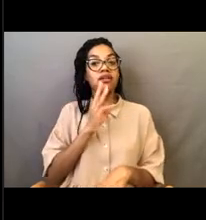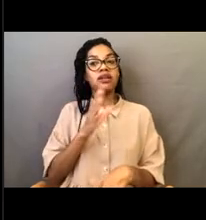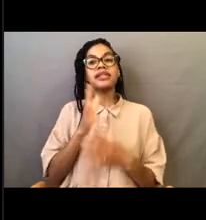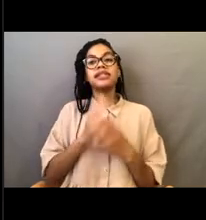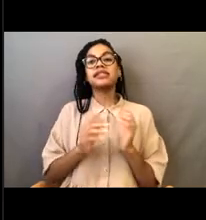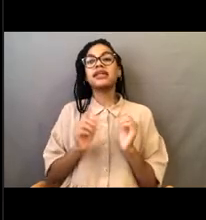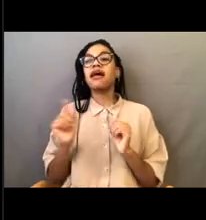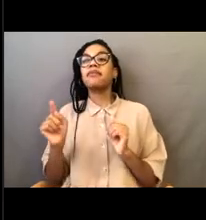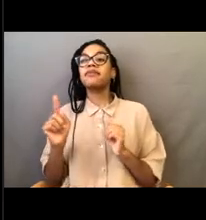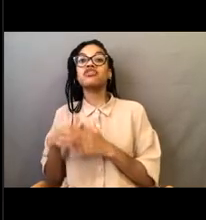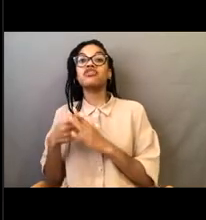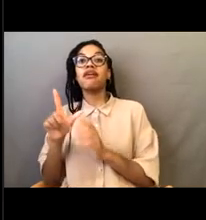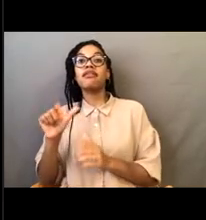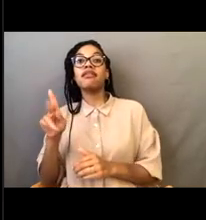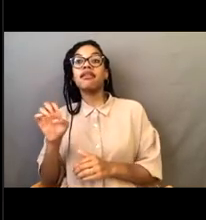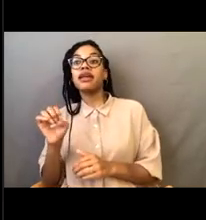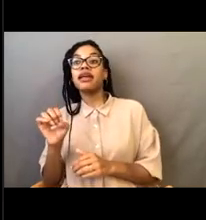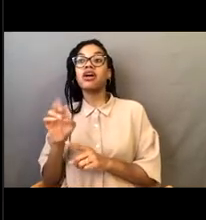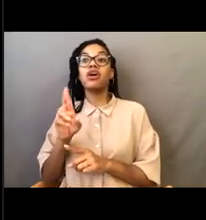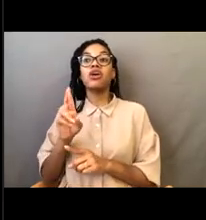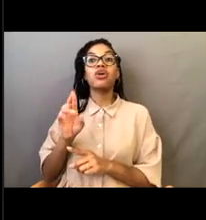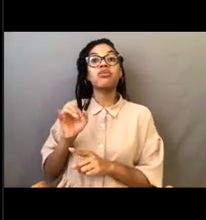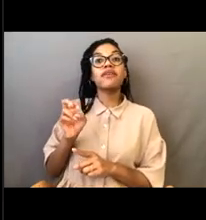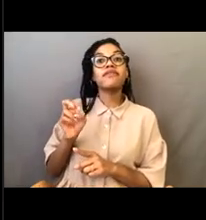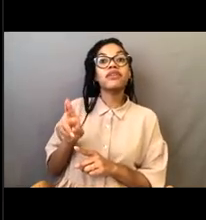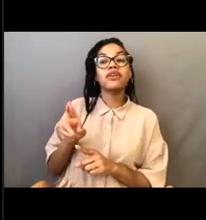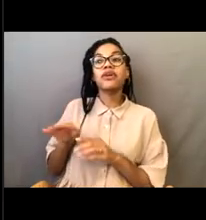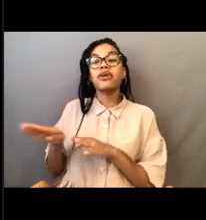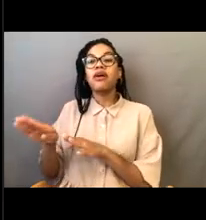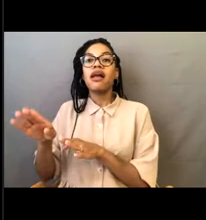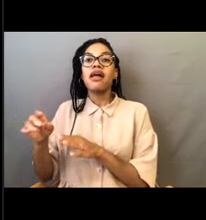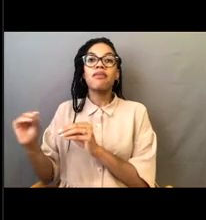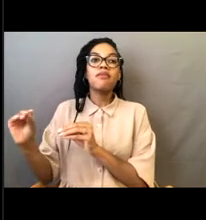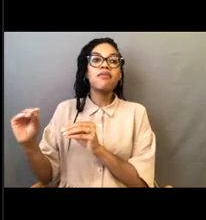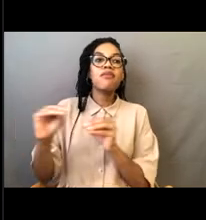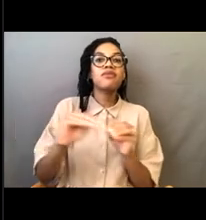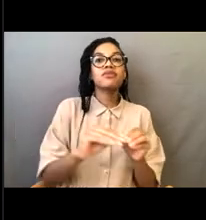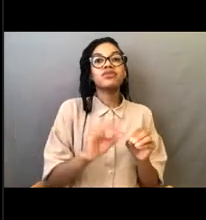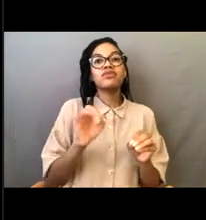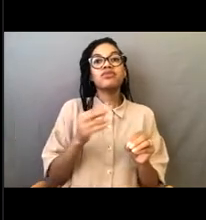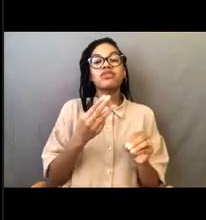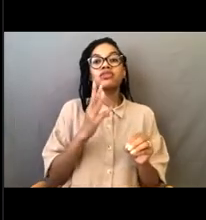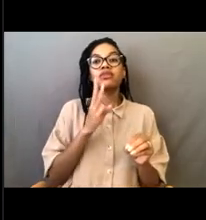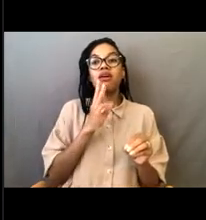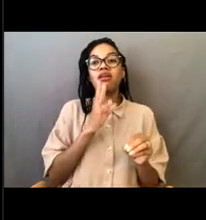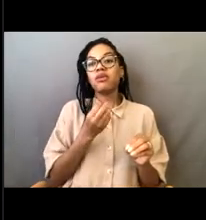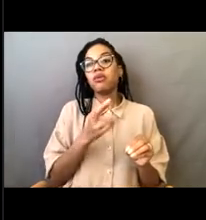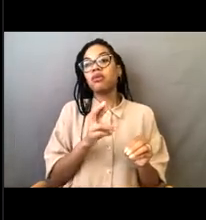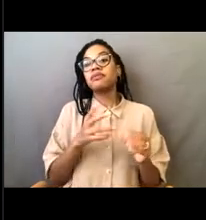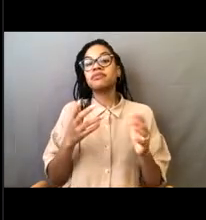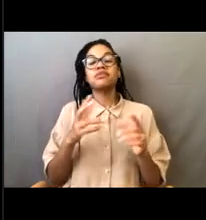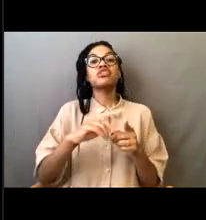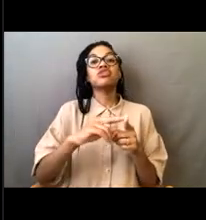but then migrate to saltwater or backwards or forwards, some just spend their entire lives in the streams,